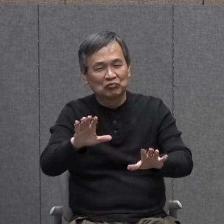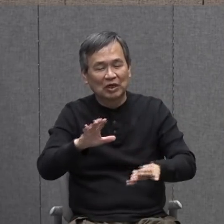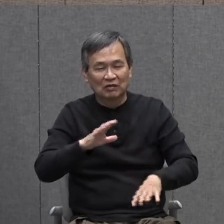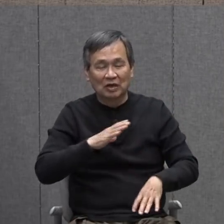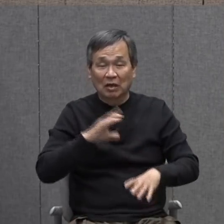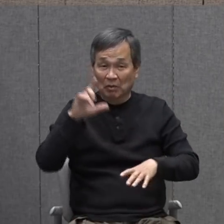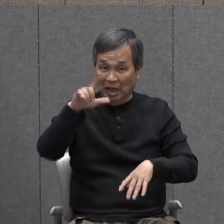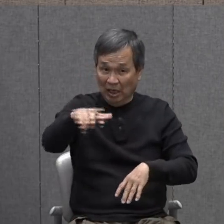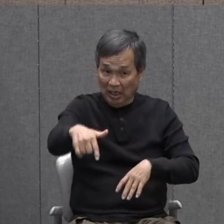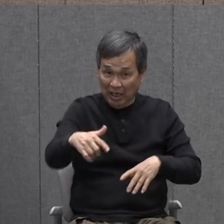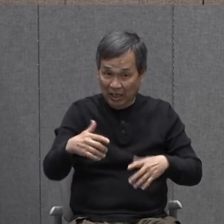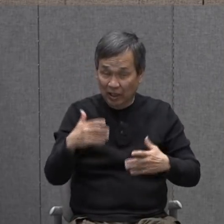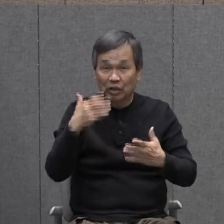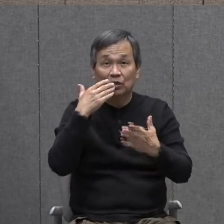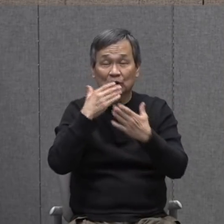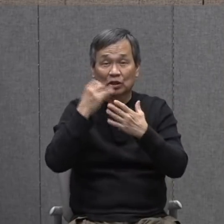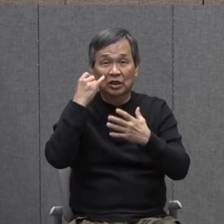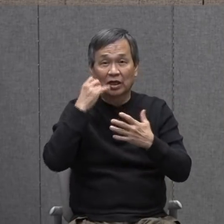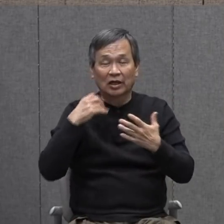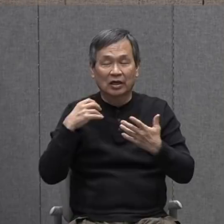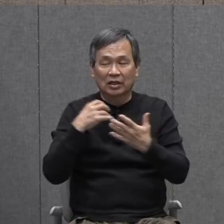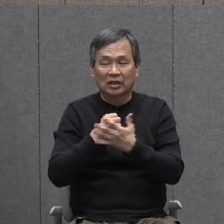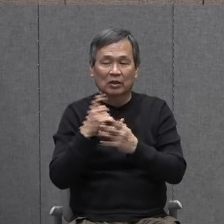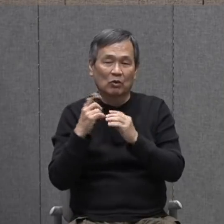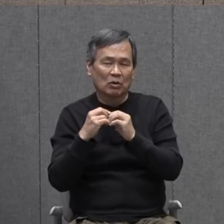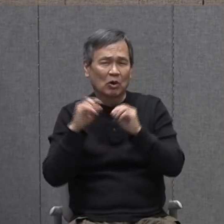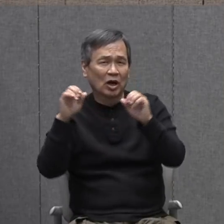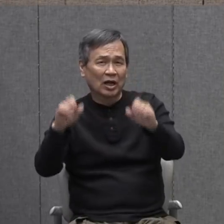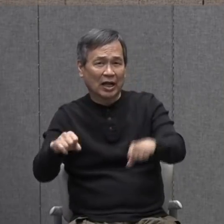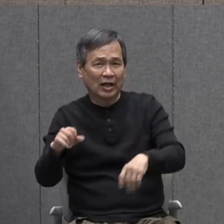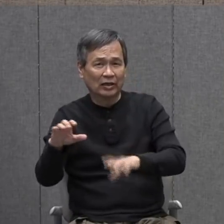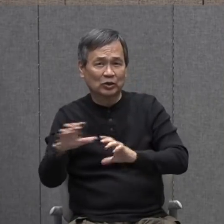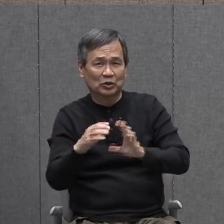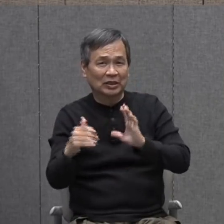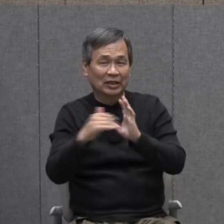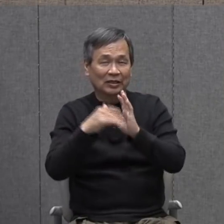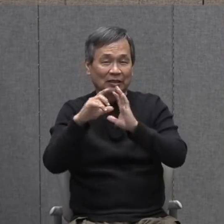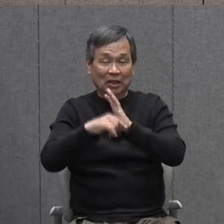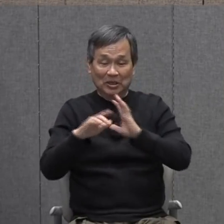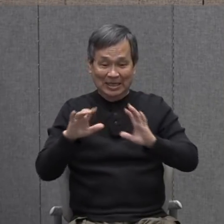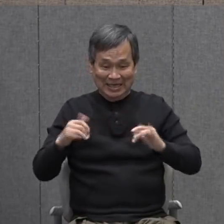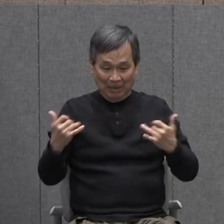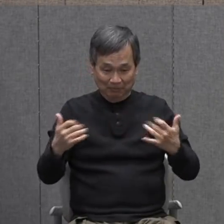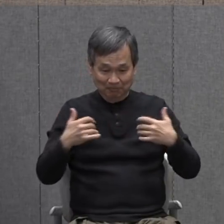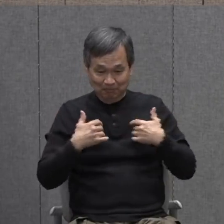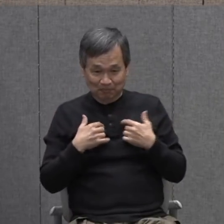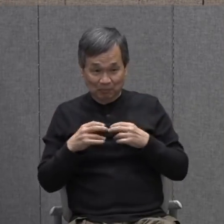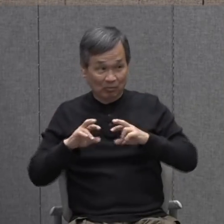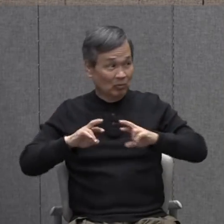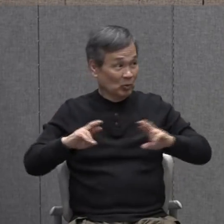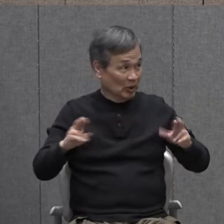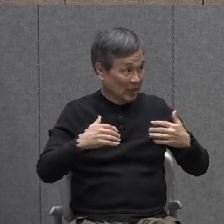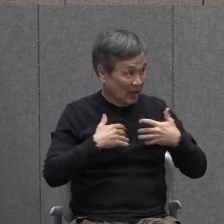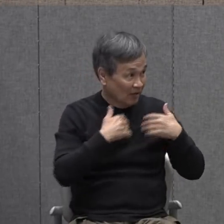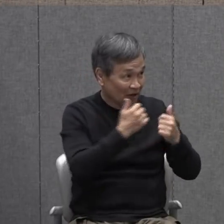and you get a really good idea, you definitely should. So now that you have all of your objects